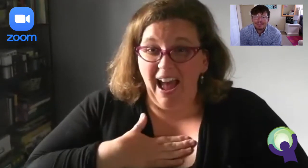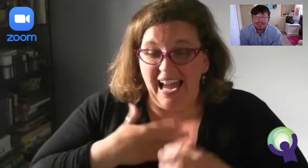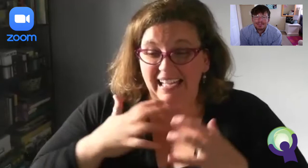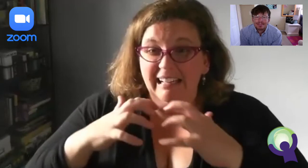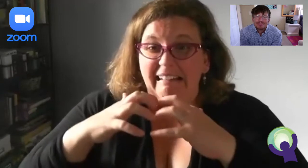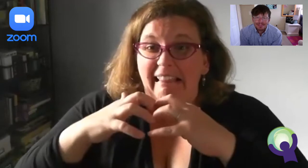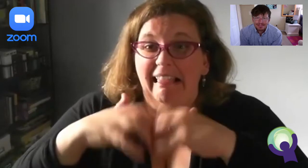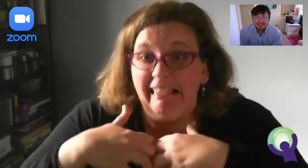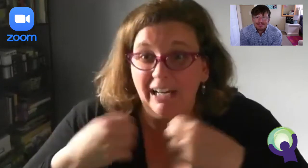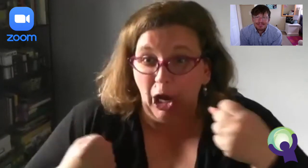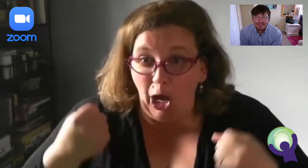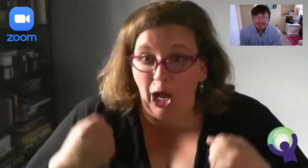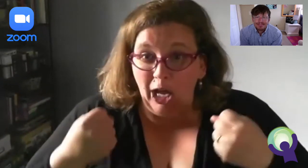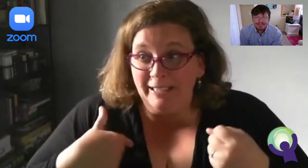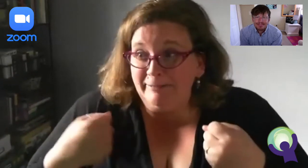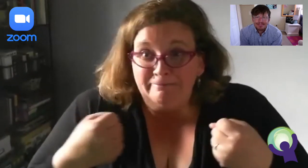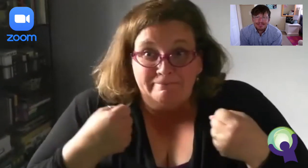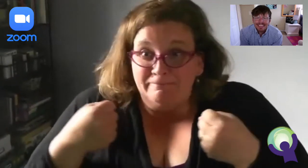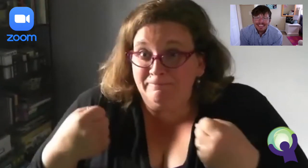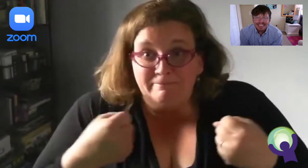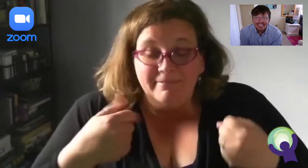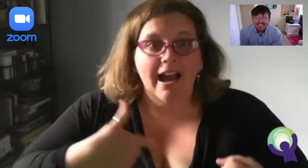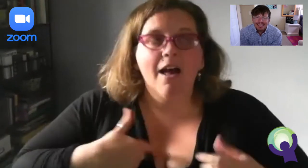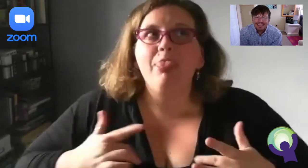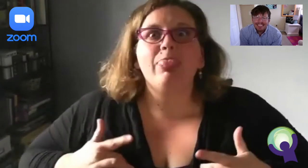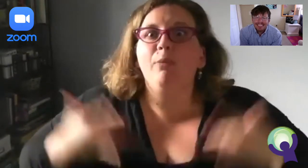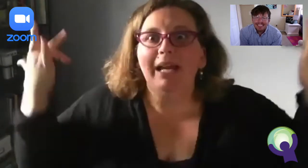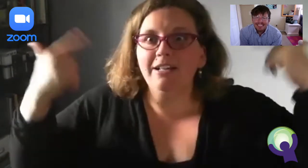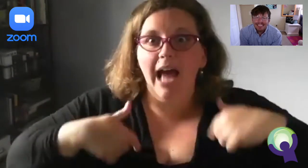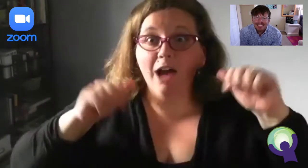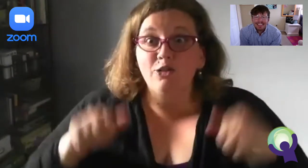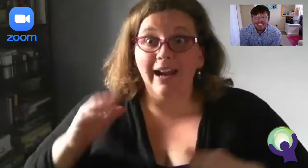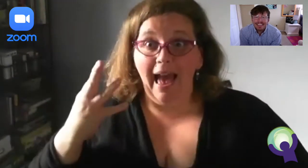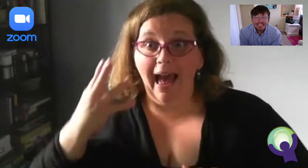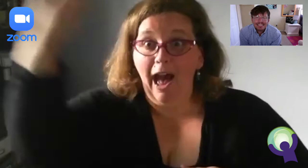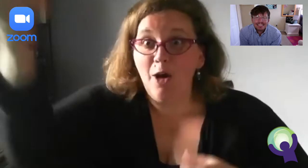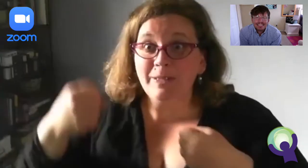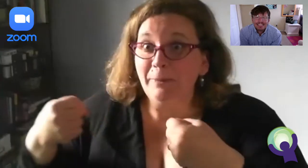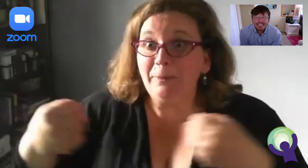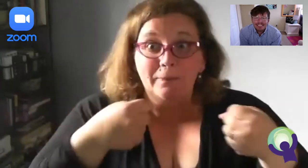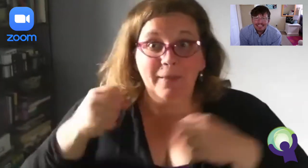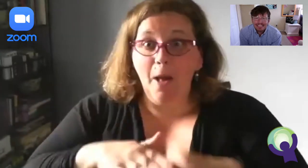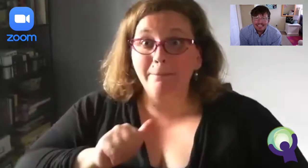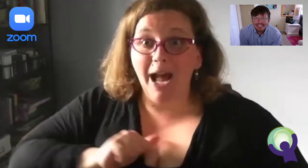insurance and my gas but you know sometimes my car broke down. I was just thrilled to be able to get